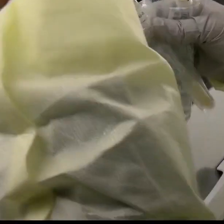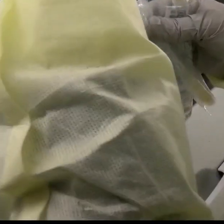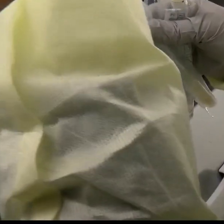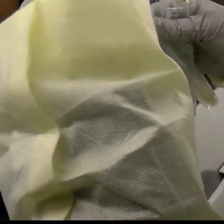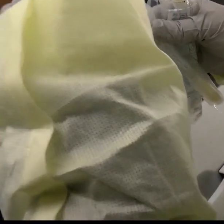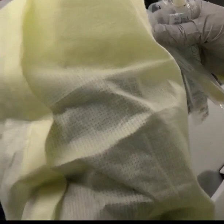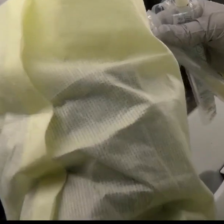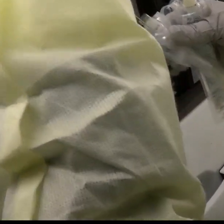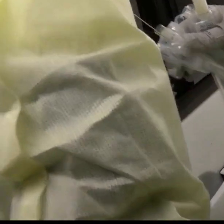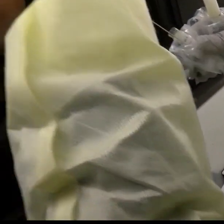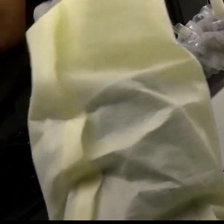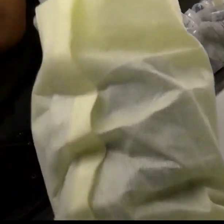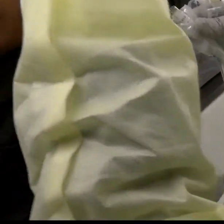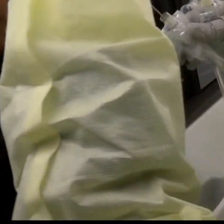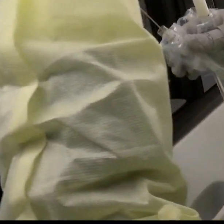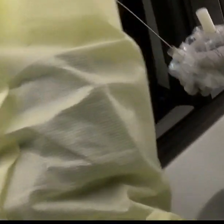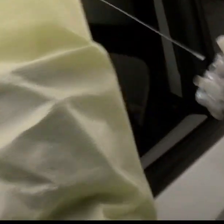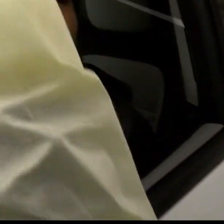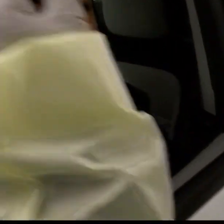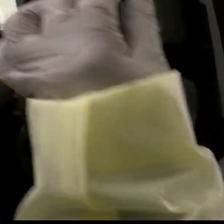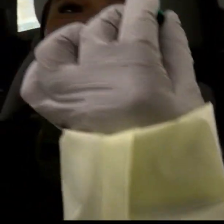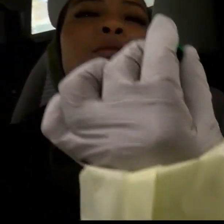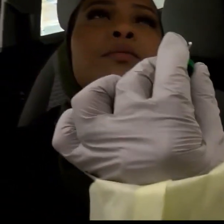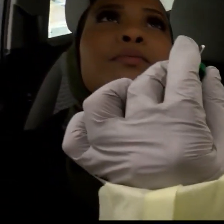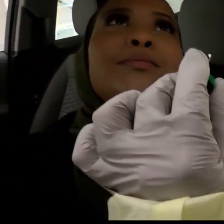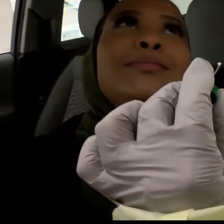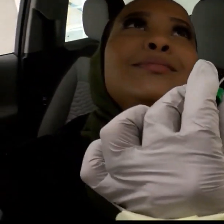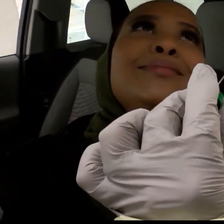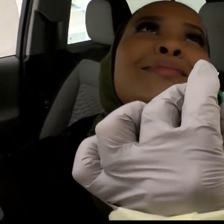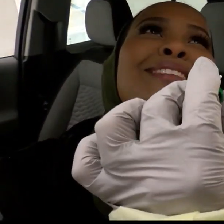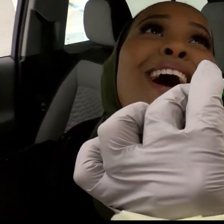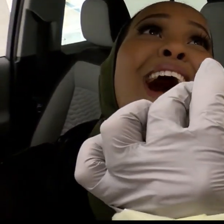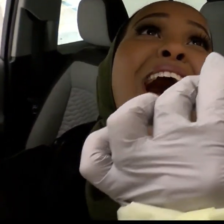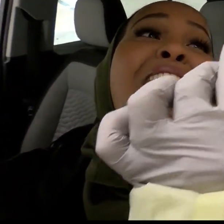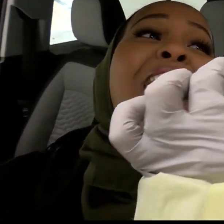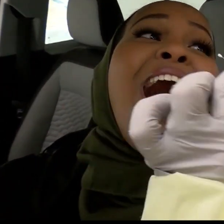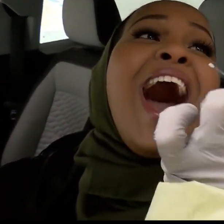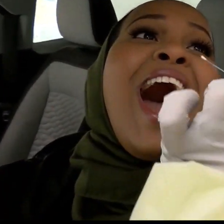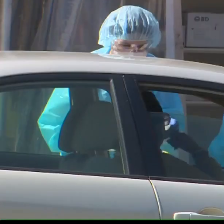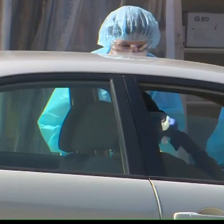" AFTER THE TEST IS TAKEN YOU'RE GOING TO SELF QUARANTINE BACK TO THE DOCTOR AND IN THAT TIME THEY WILL TELLY OU WHETHER YOUT ESTED POSITIVE OR NEGATIVE. I WANT TO